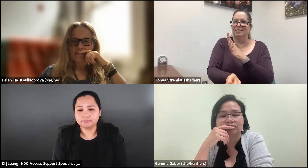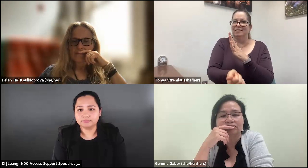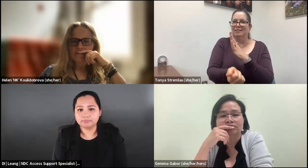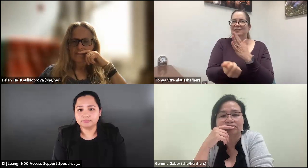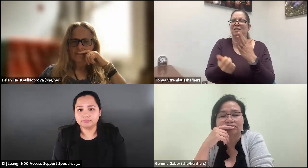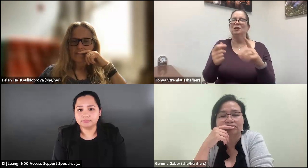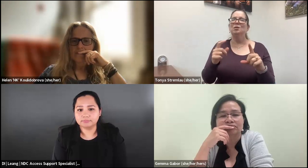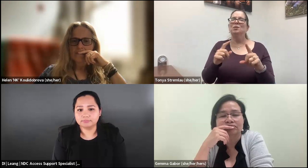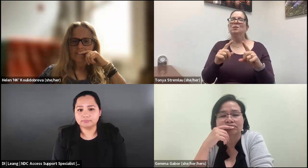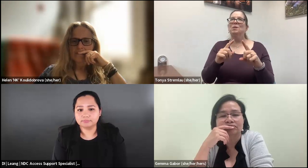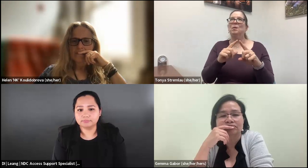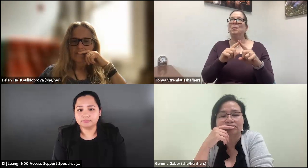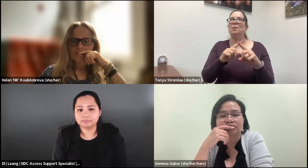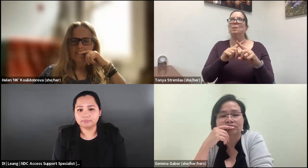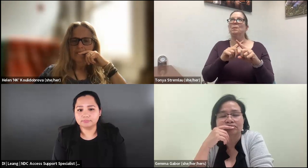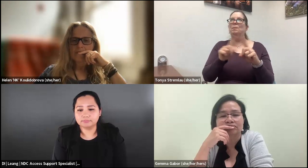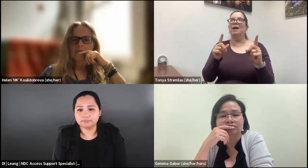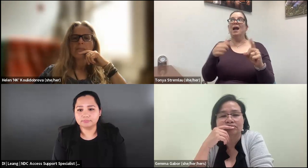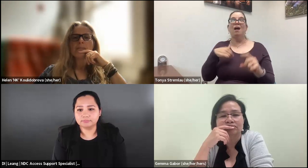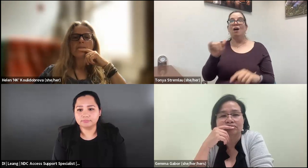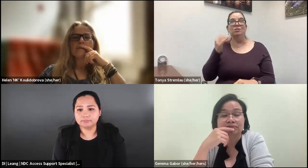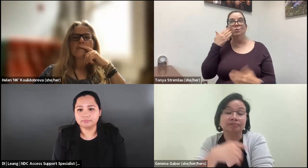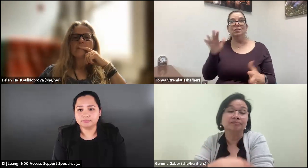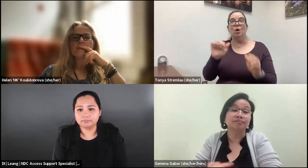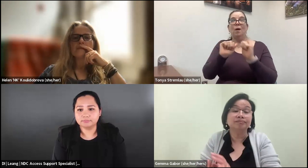Now, I was fortunate that I came with really good English skills.